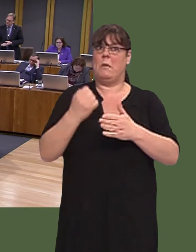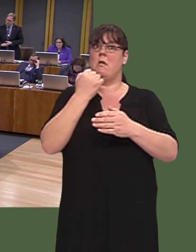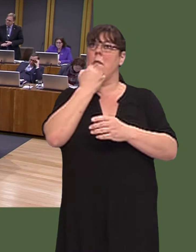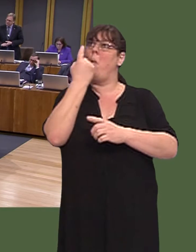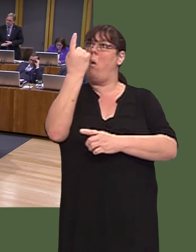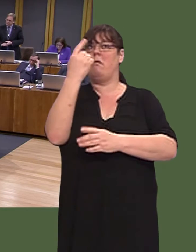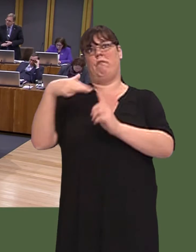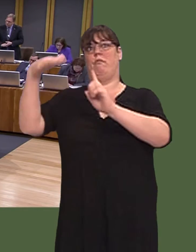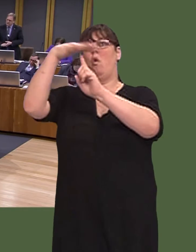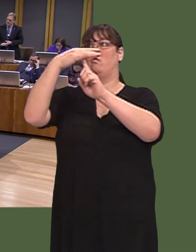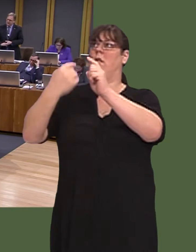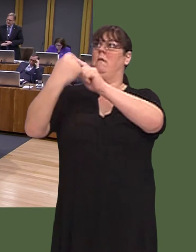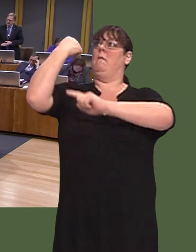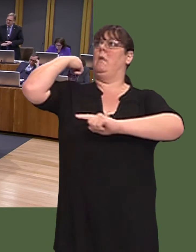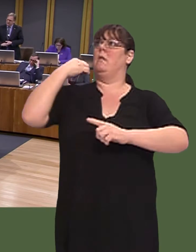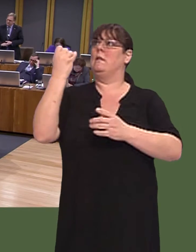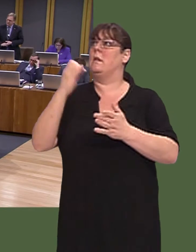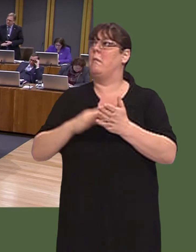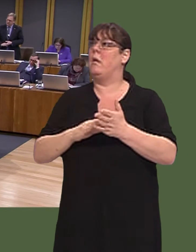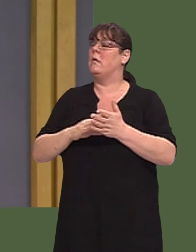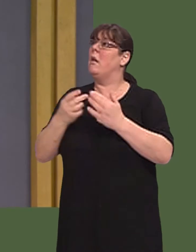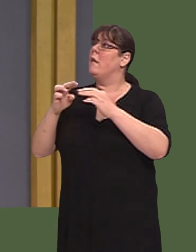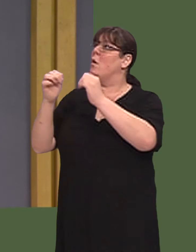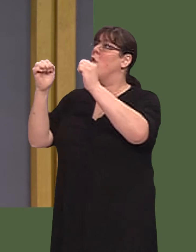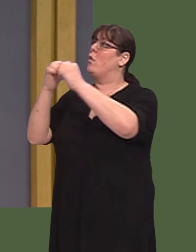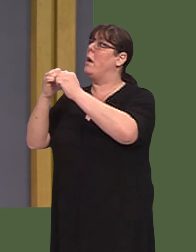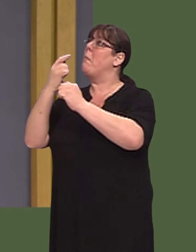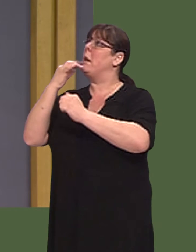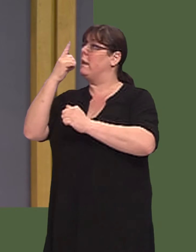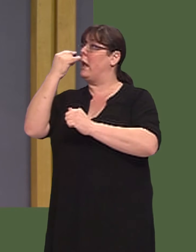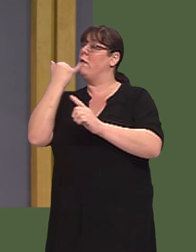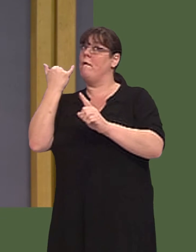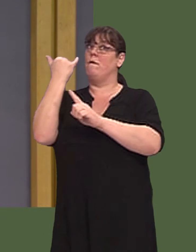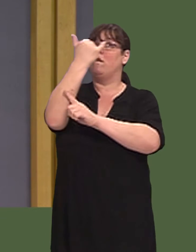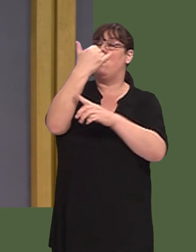And, if you agree with that, will your colleagues get on the phone to the health board and ensure